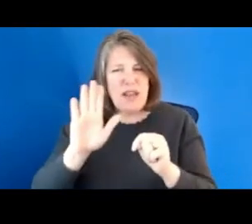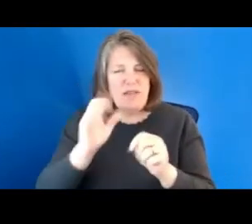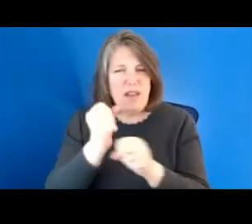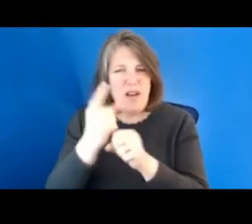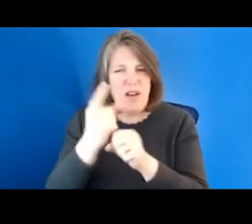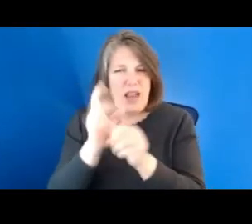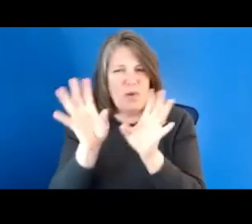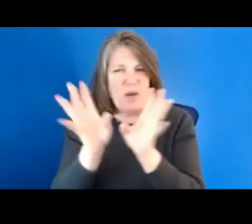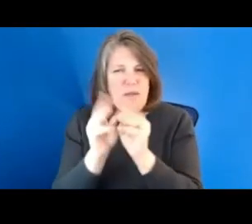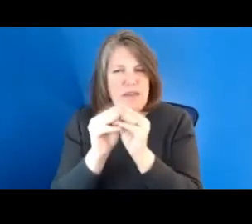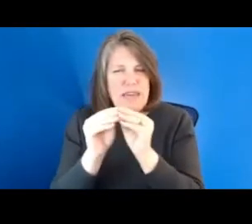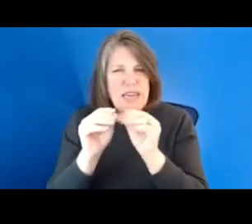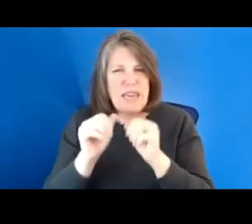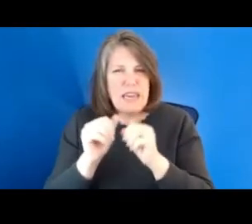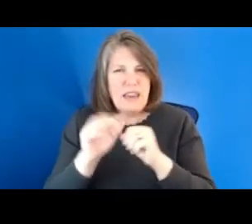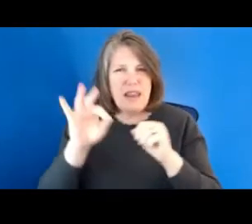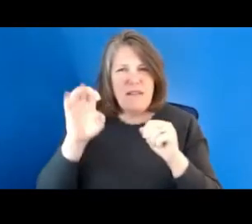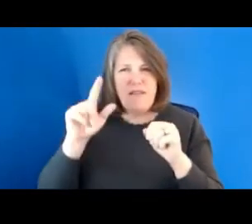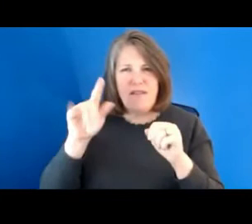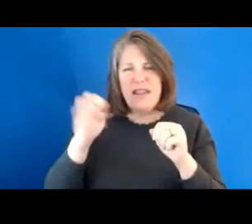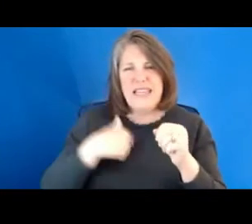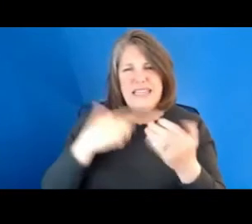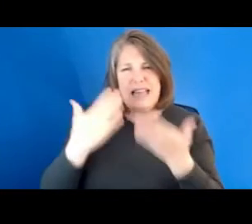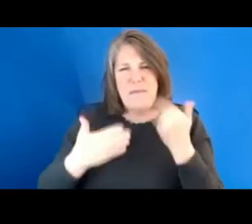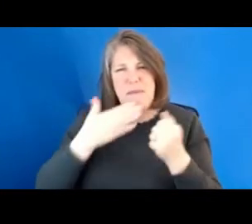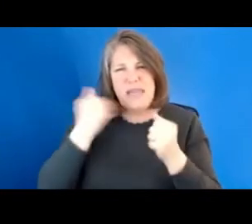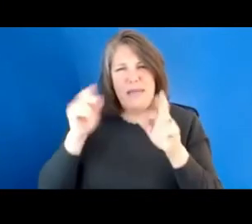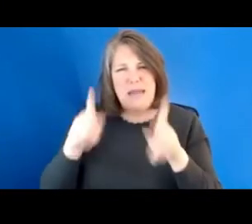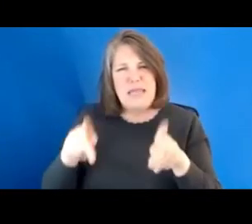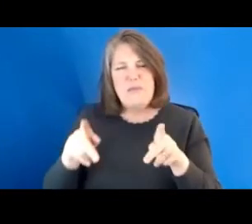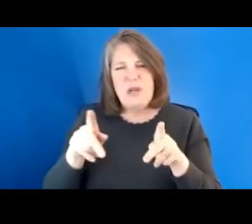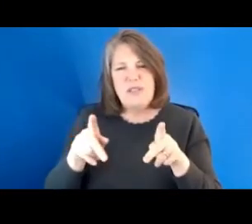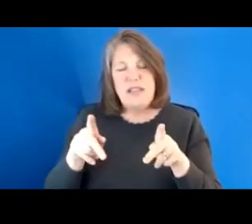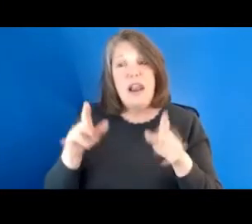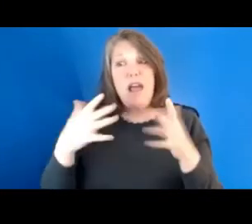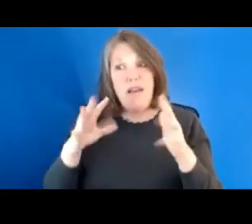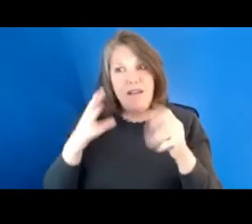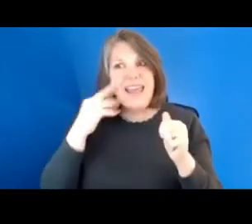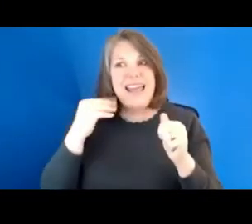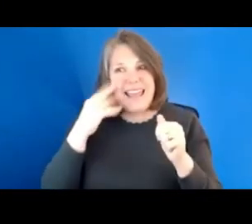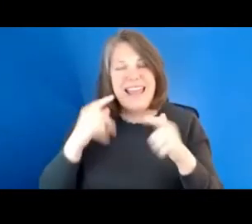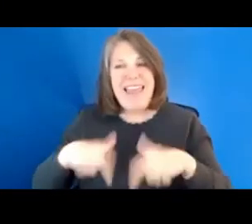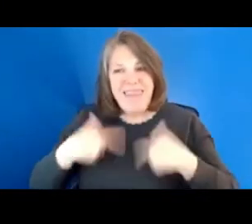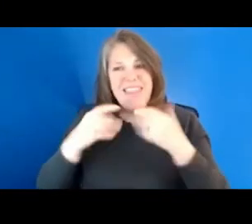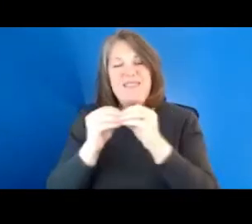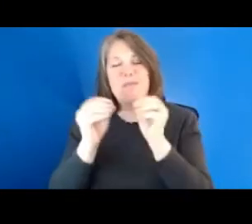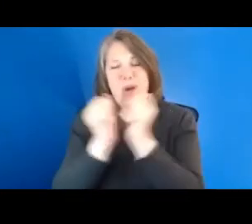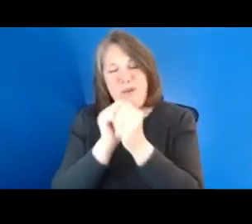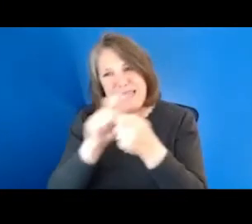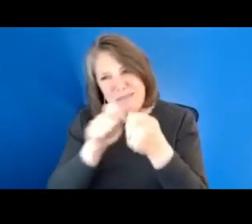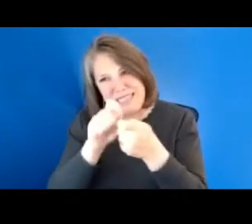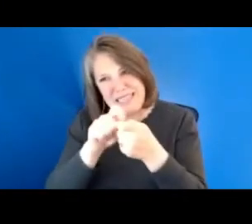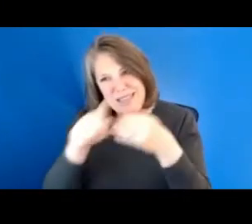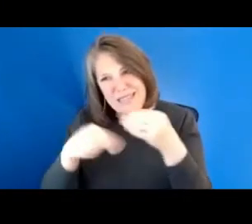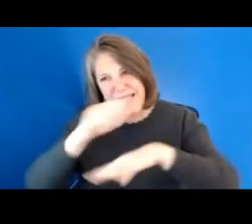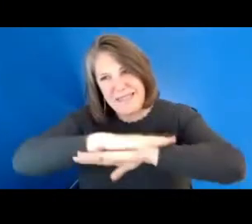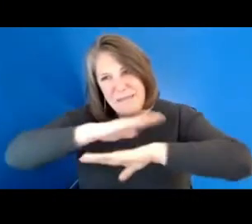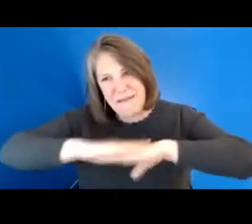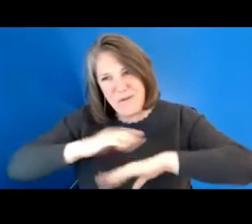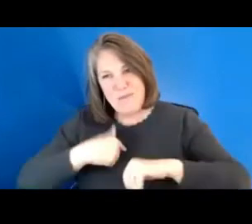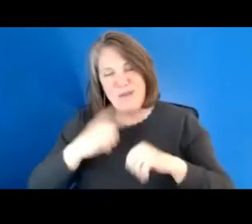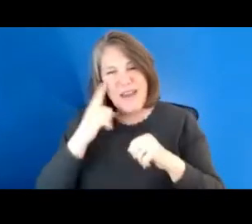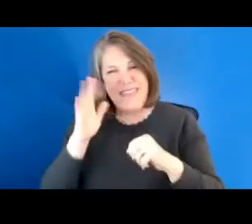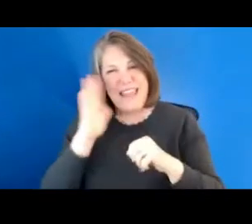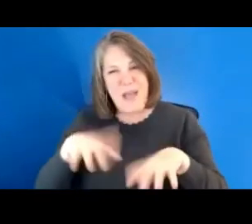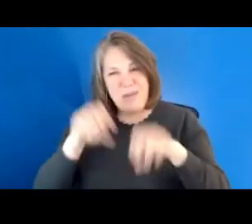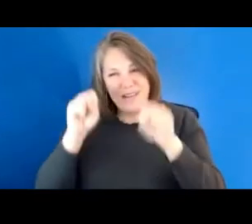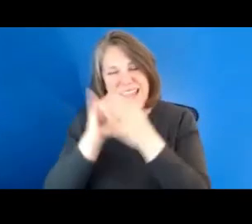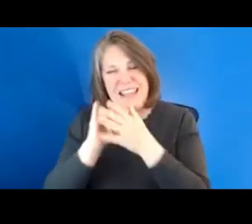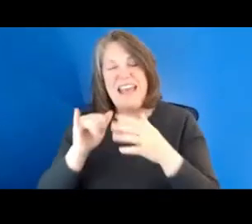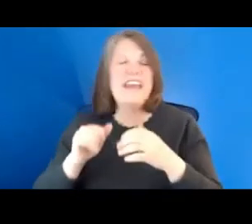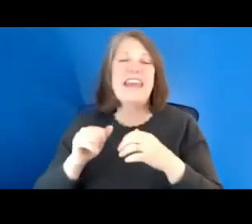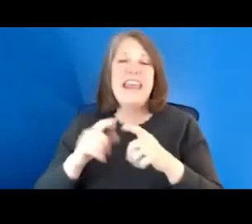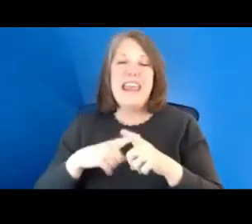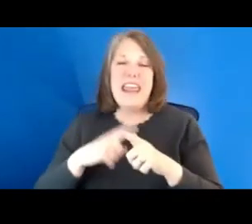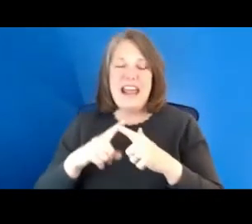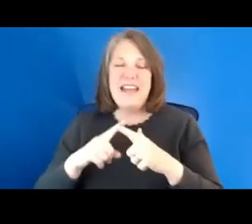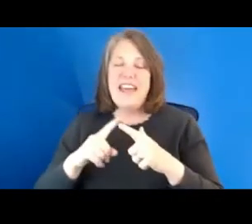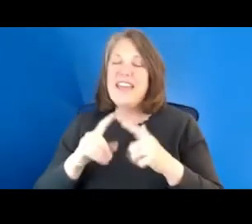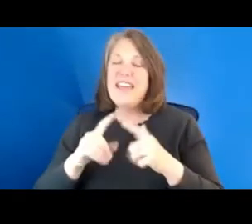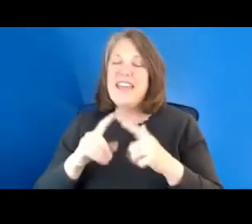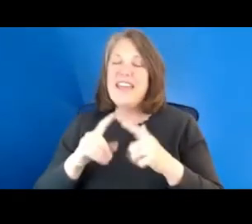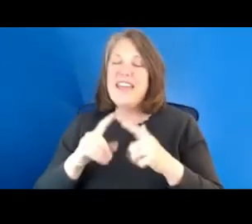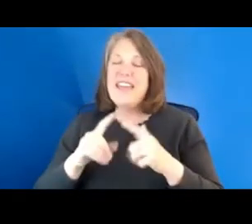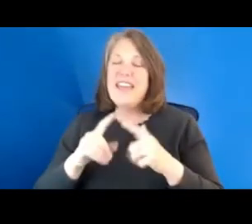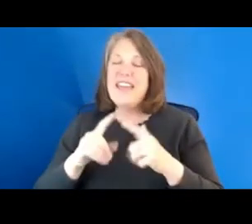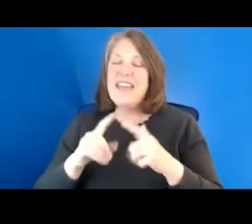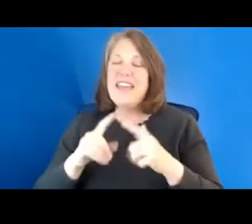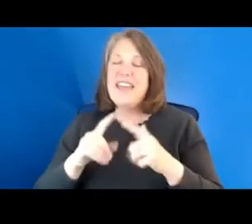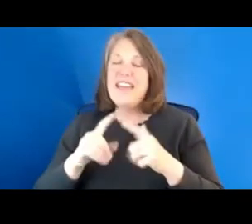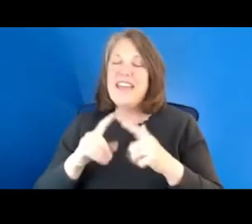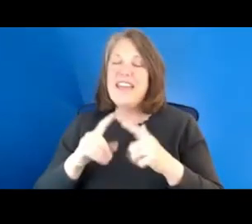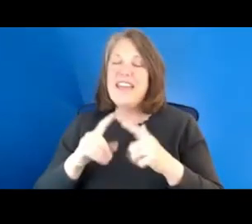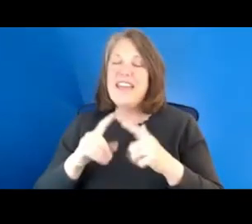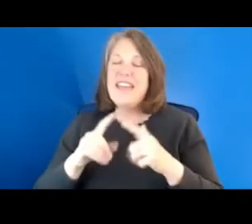17:19:39 >> FELICE LEVINE: I think I will take that. Essentially what we'll happen is